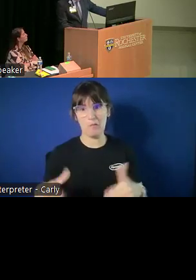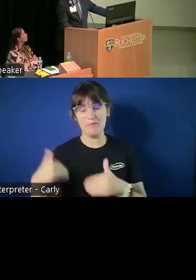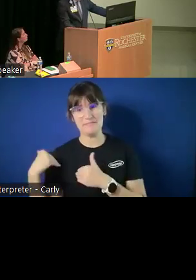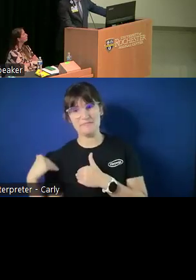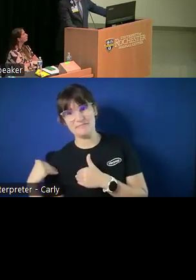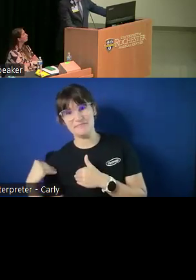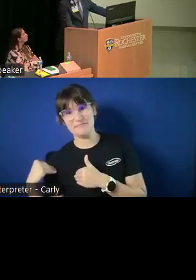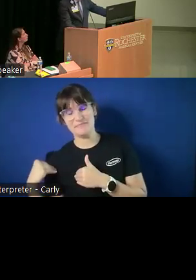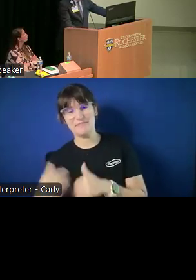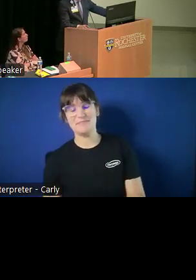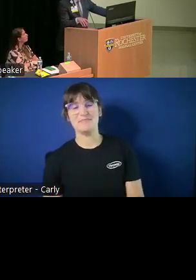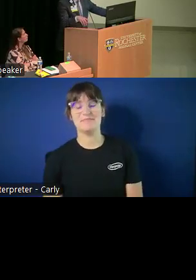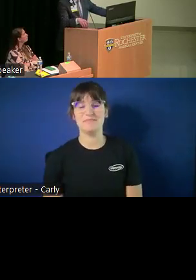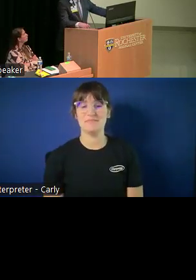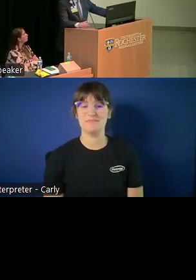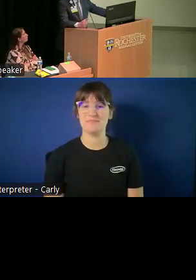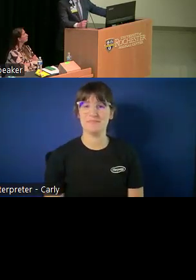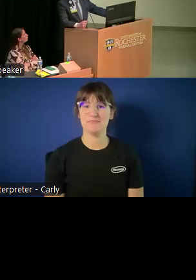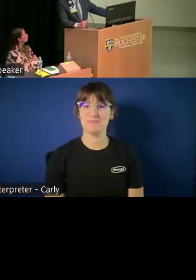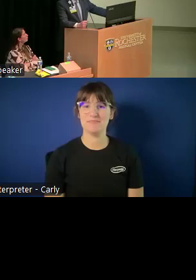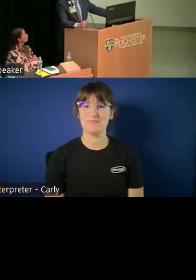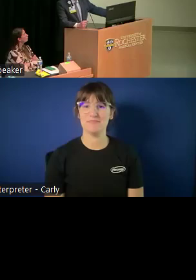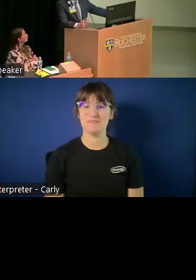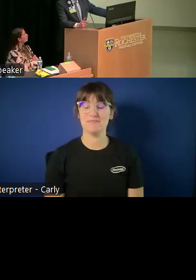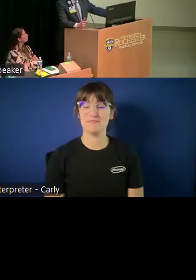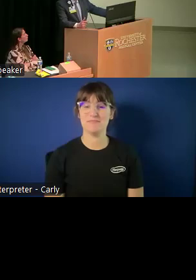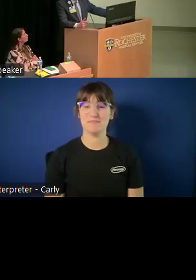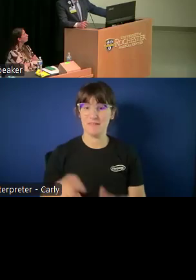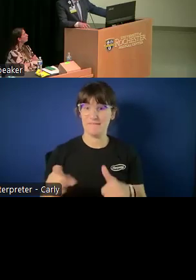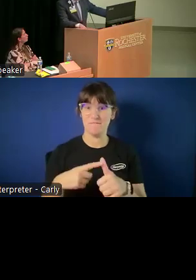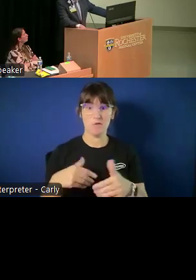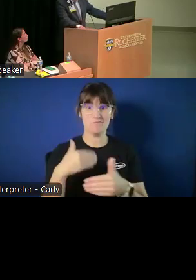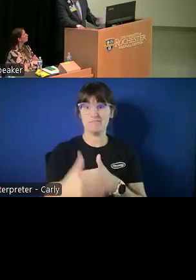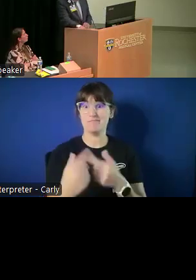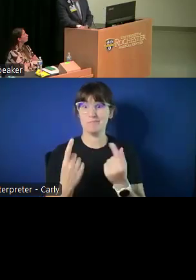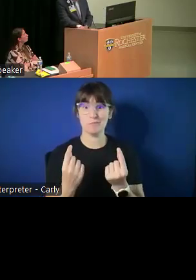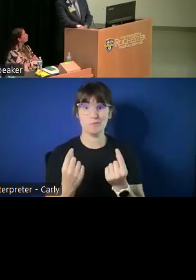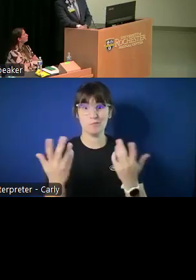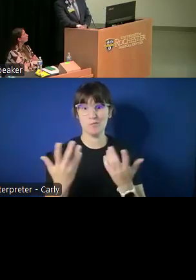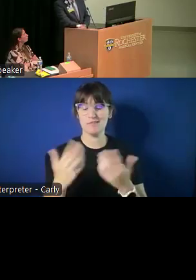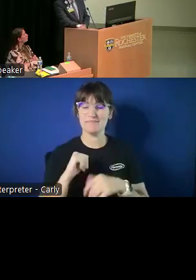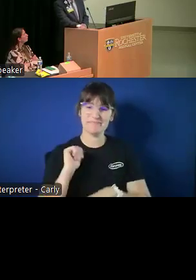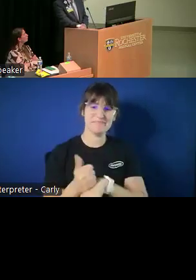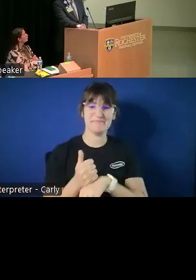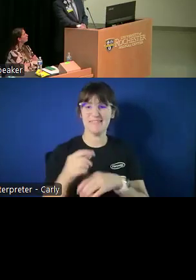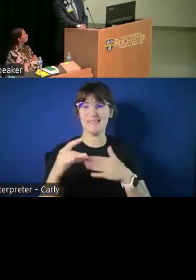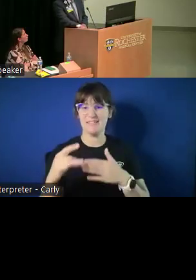um step of uh first order of business was to build a leadership team to take on this massive